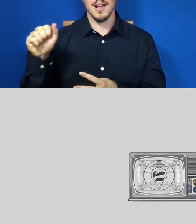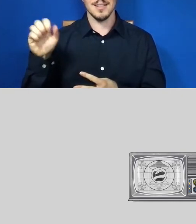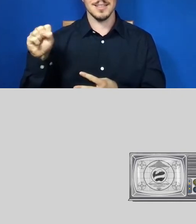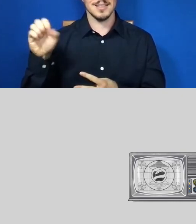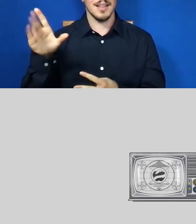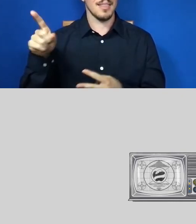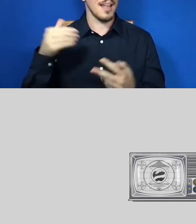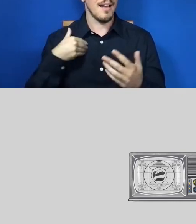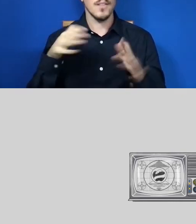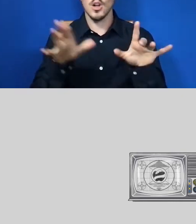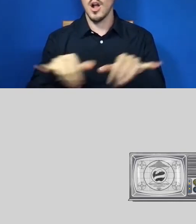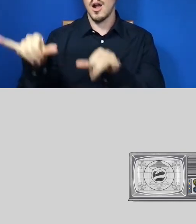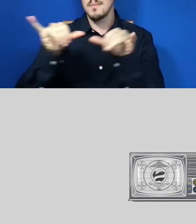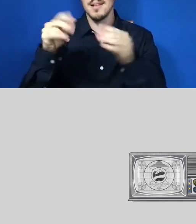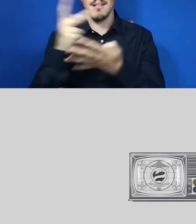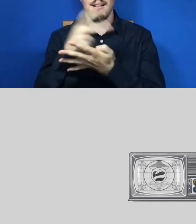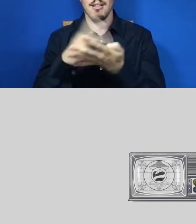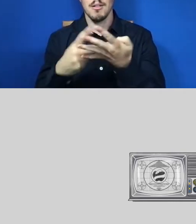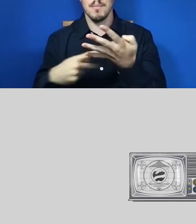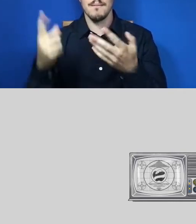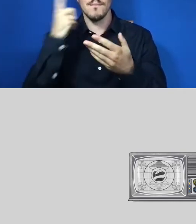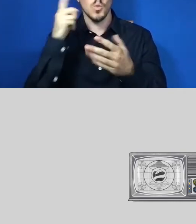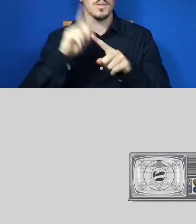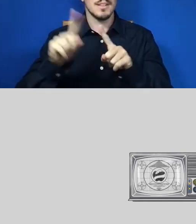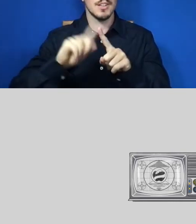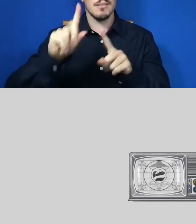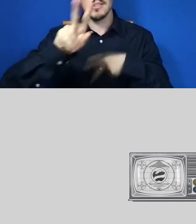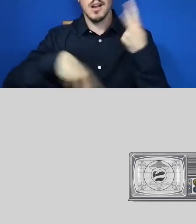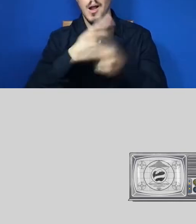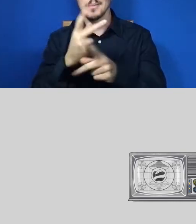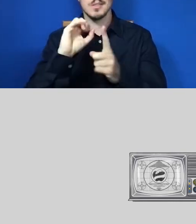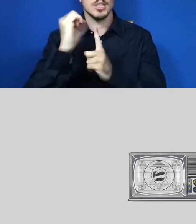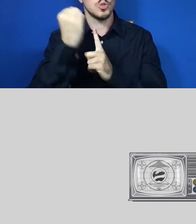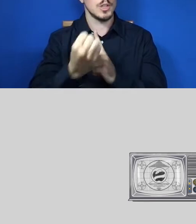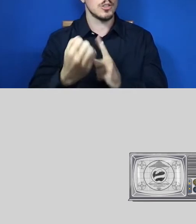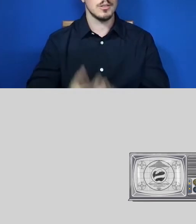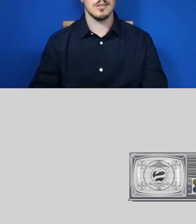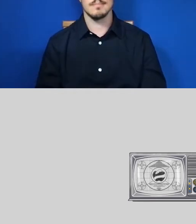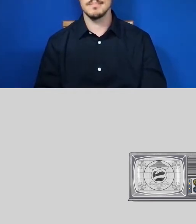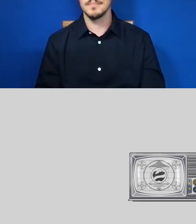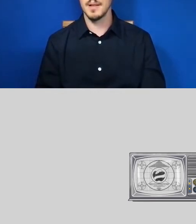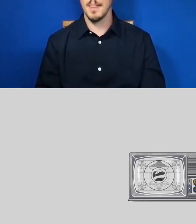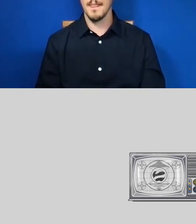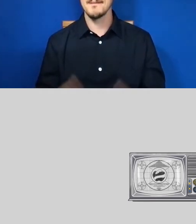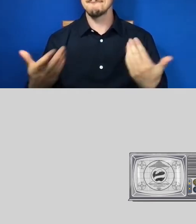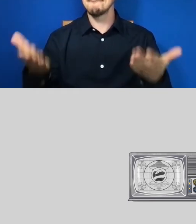such as linear regression, logistic regression, decision trees, K-means, et cetera.